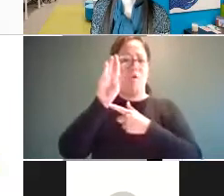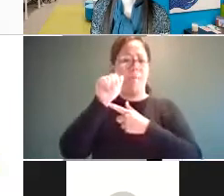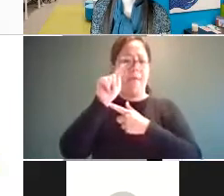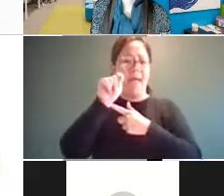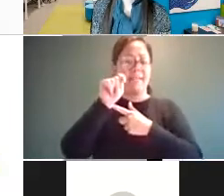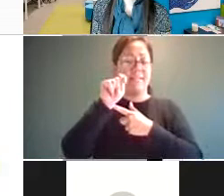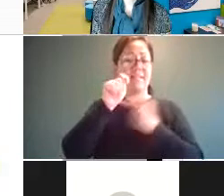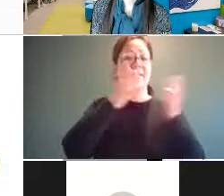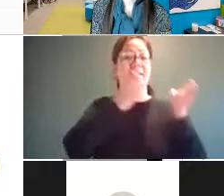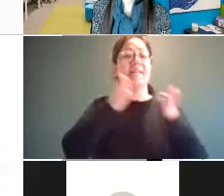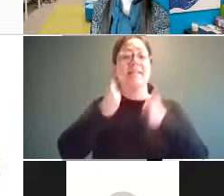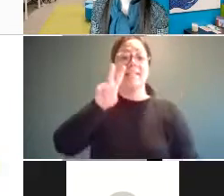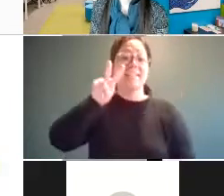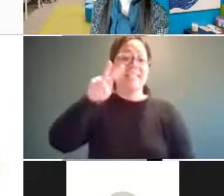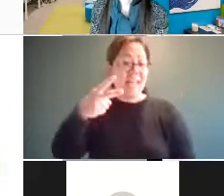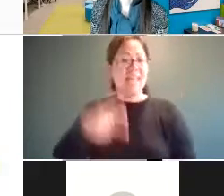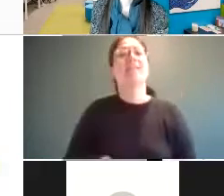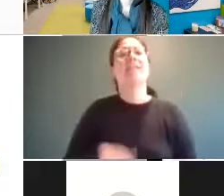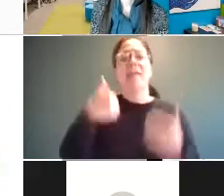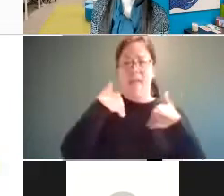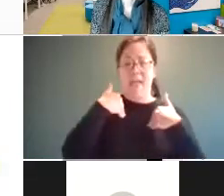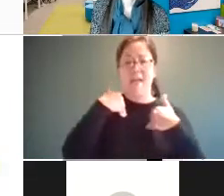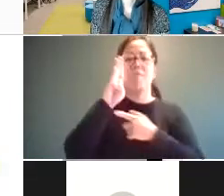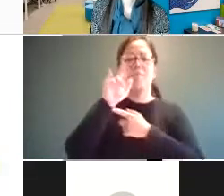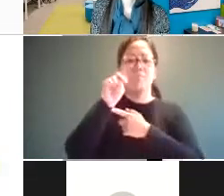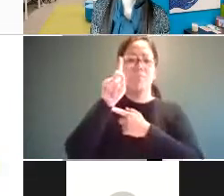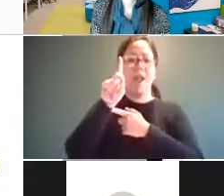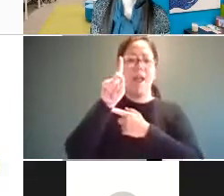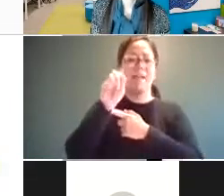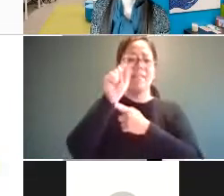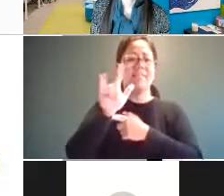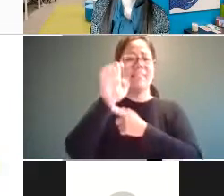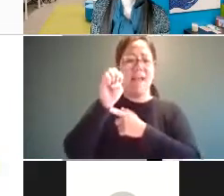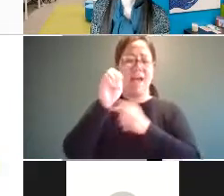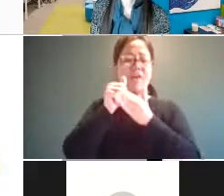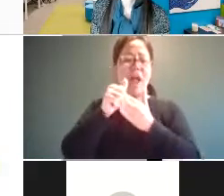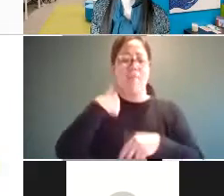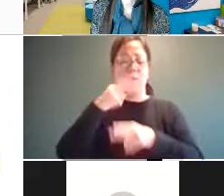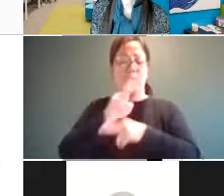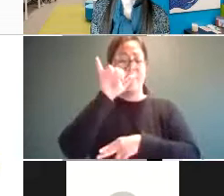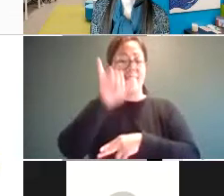when it comes to brands, is having your brand style guide. And we use these to communicate consistency,